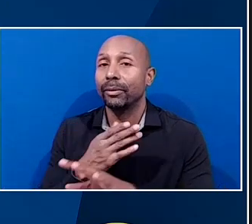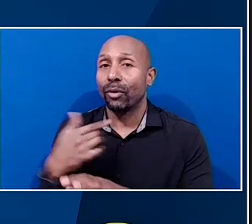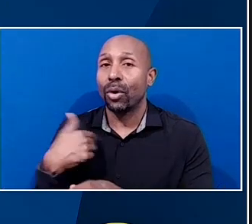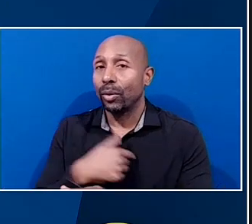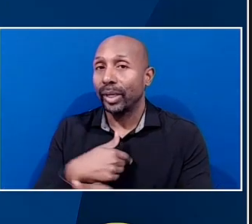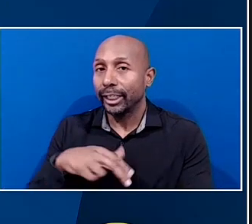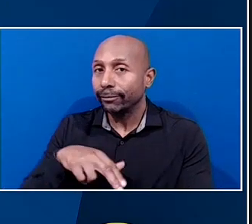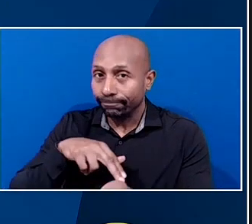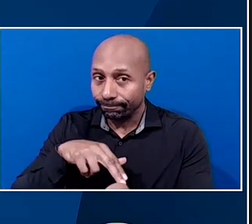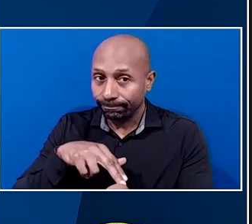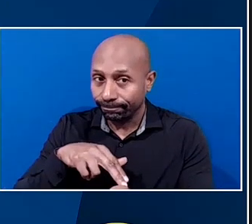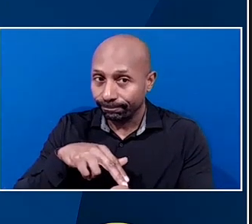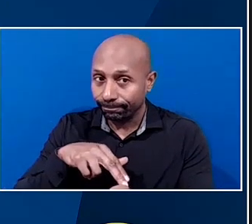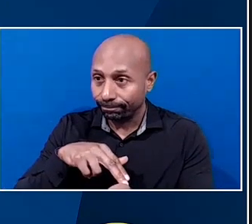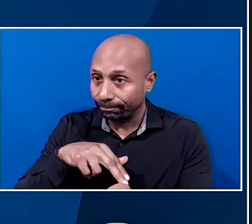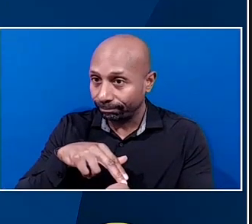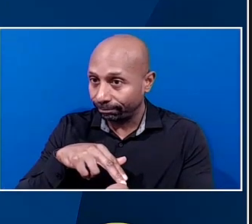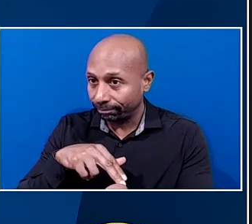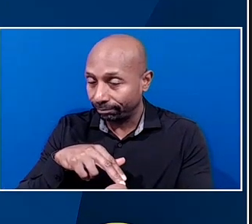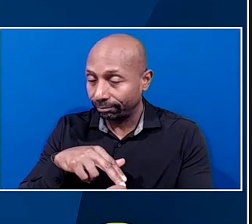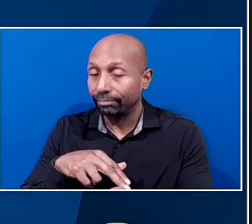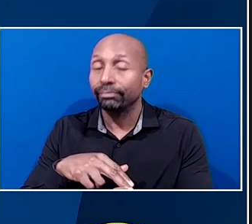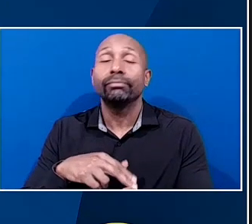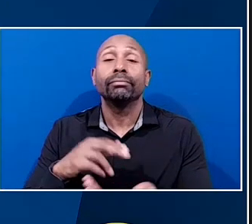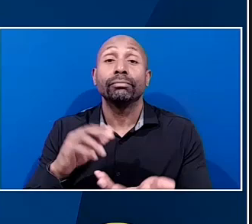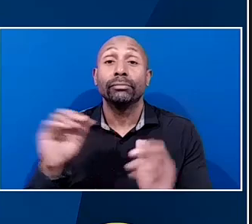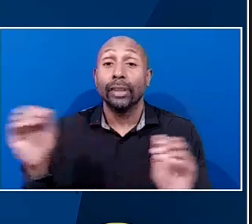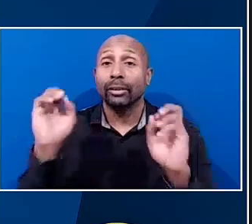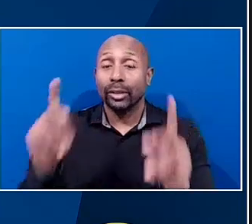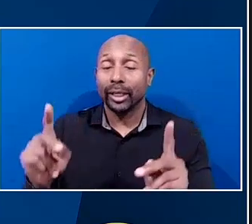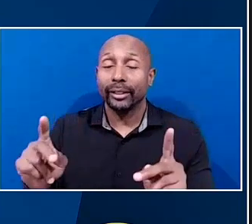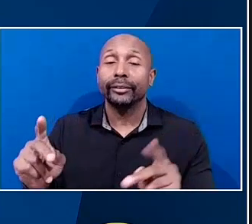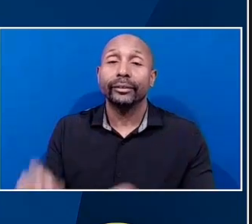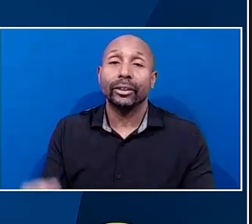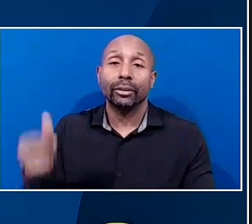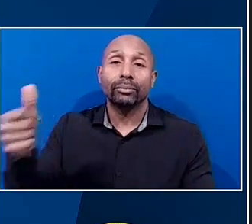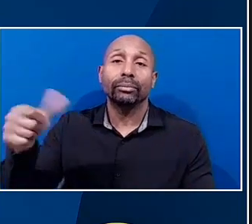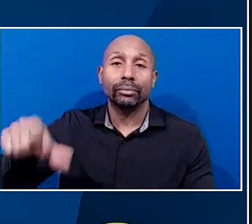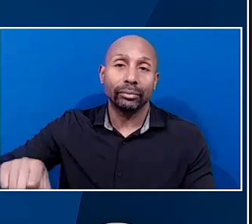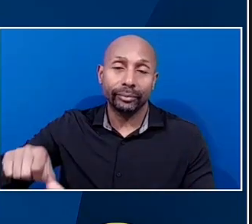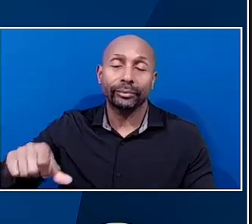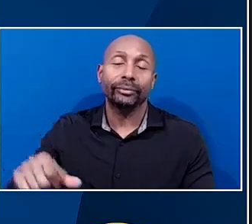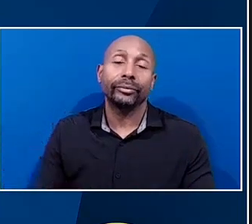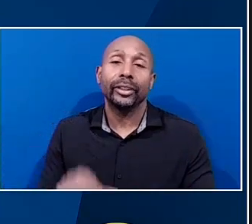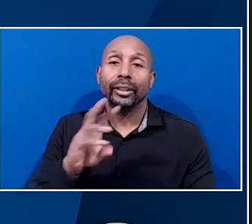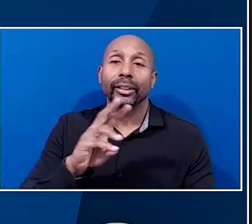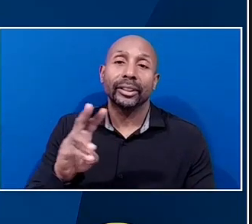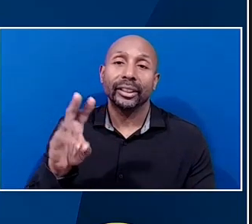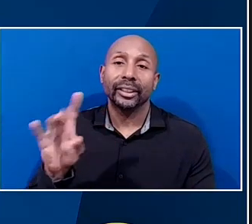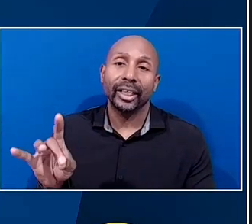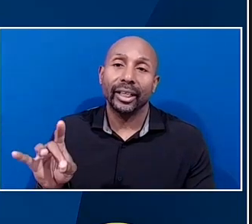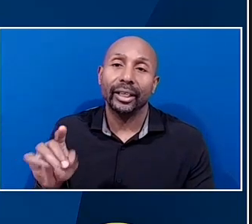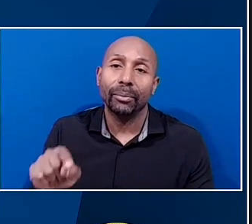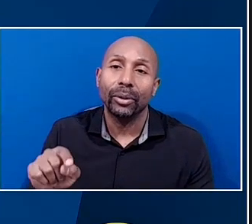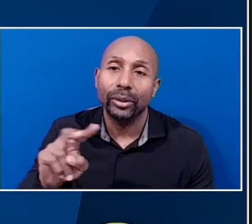Okay seeing none. Let's do a see thumbs for 668.22 (a)(2) romanette 2 (a)(6) and (7) with a